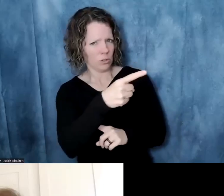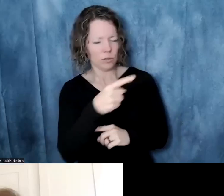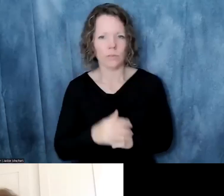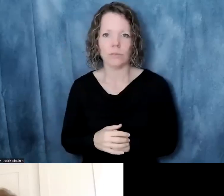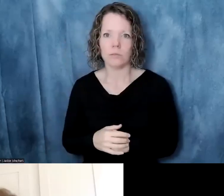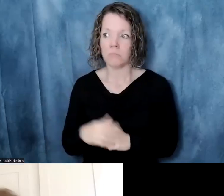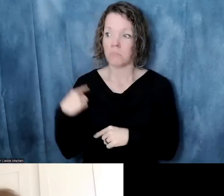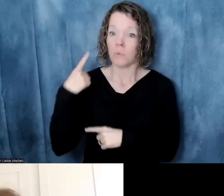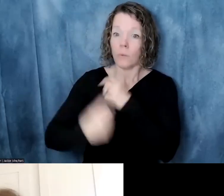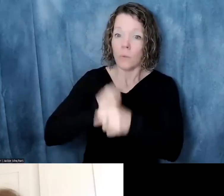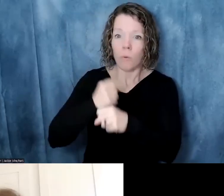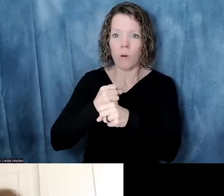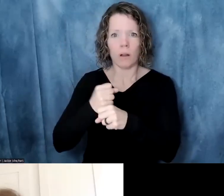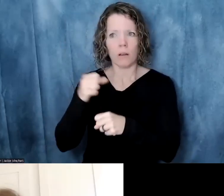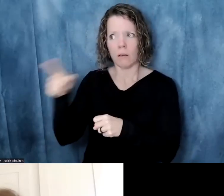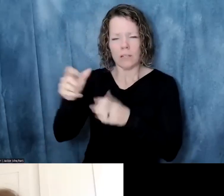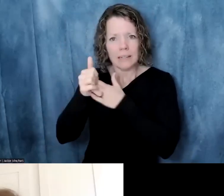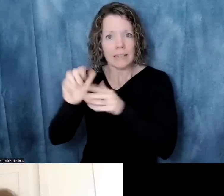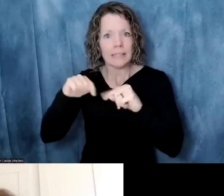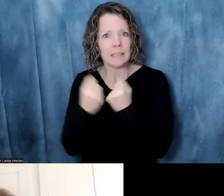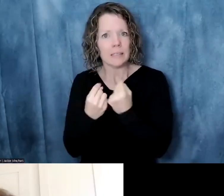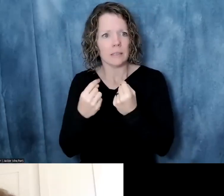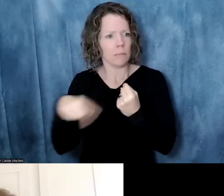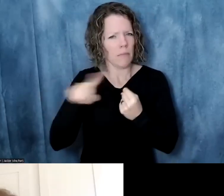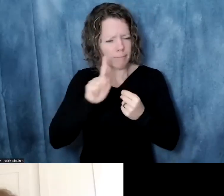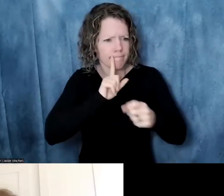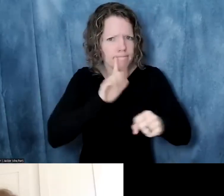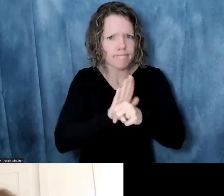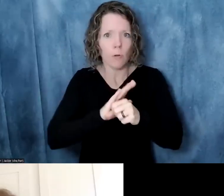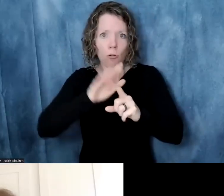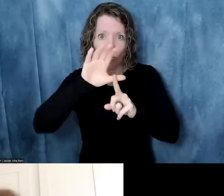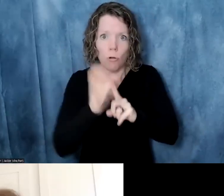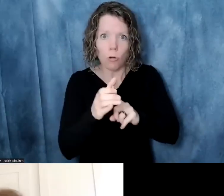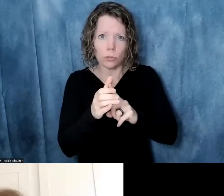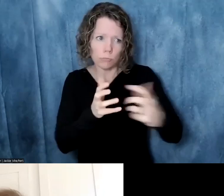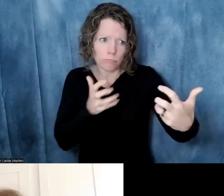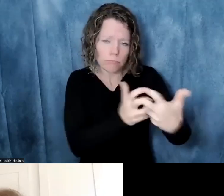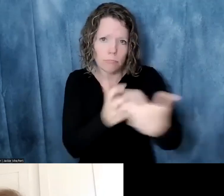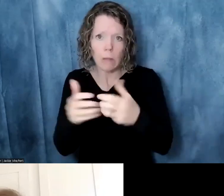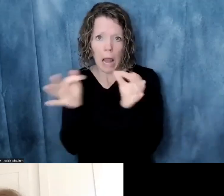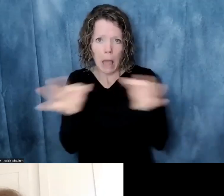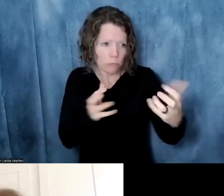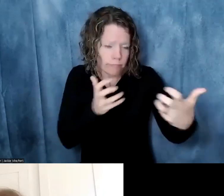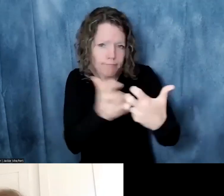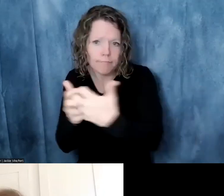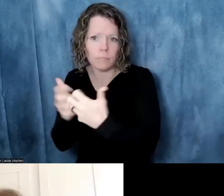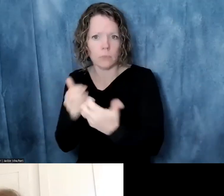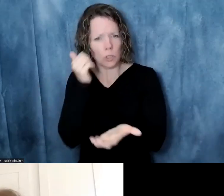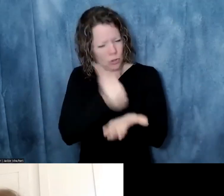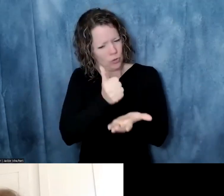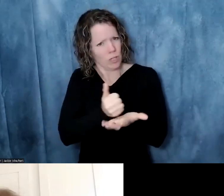and linguistically relevant treatment, there have also been measurable gains in key areas such as